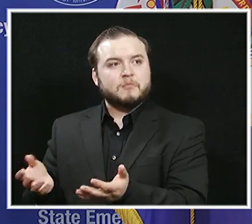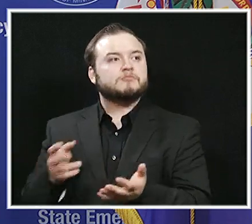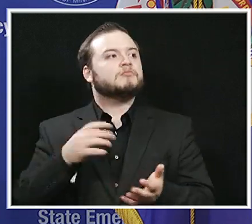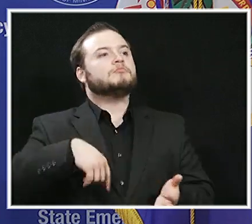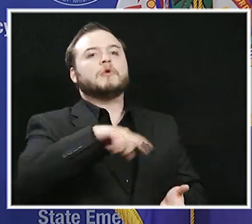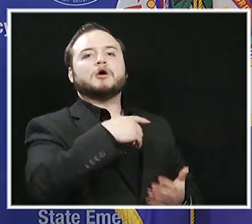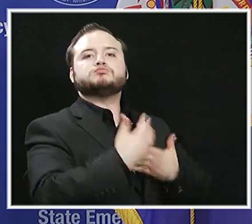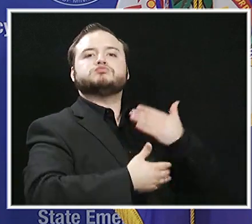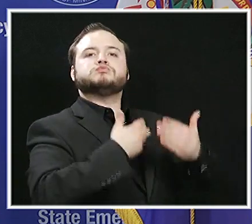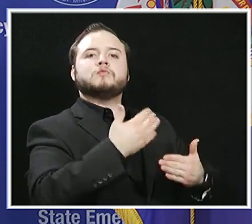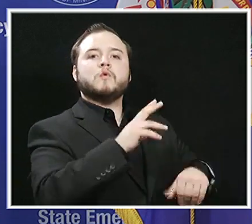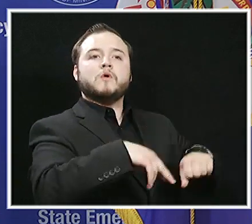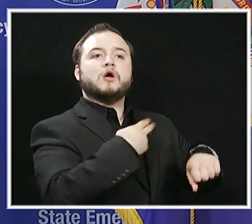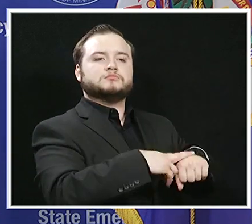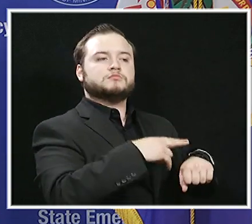proverbial wall around them, put the emphasis on that,